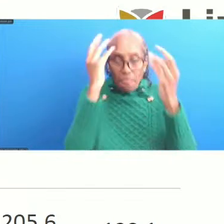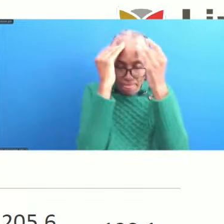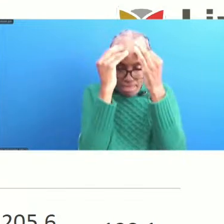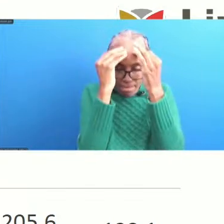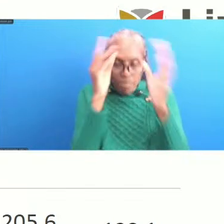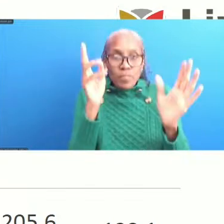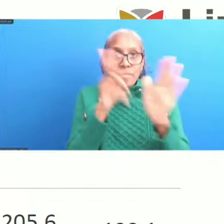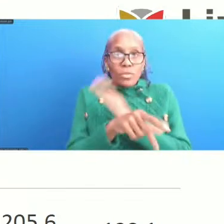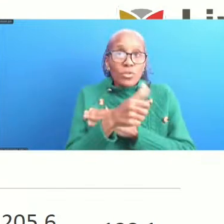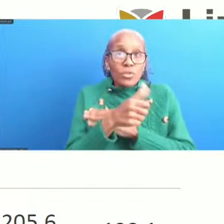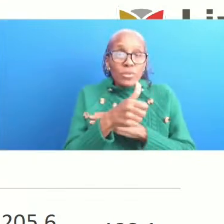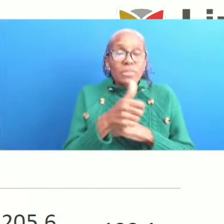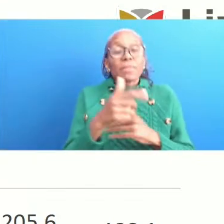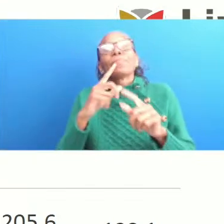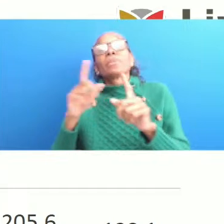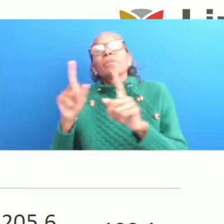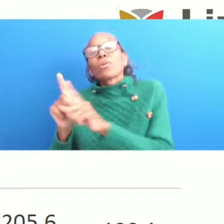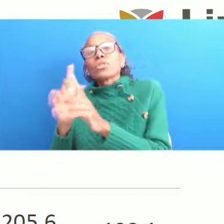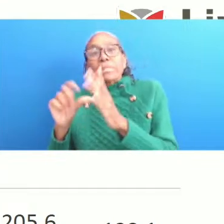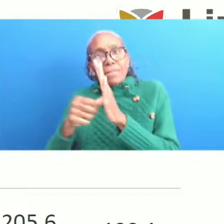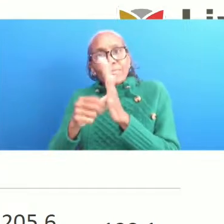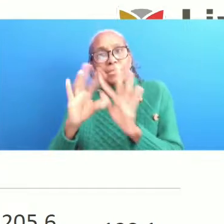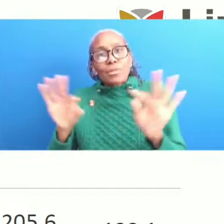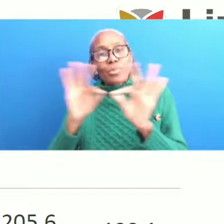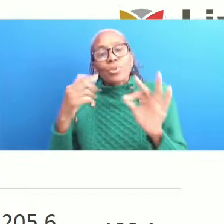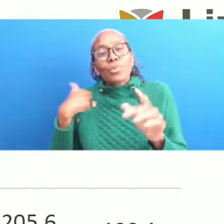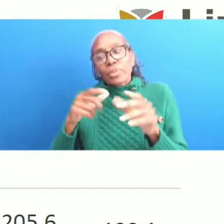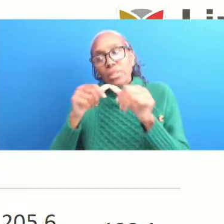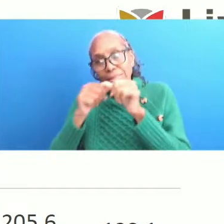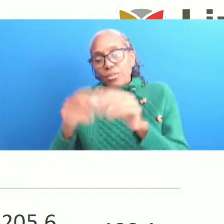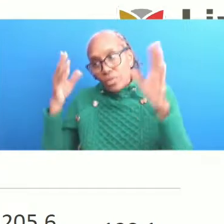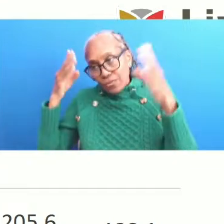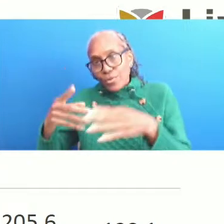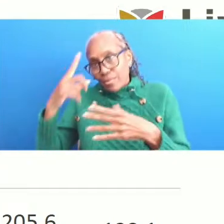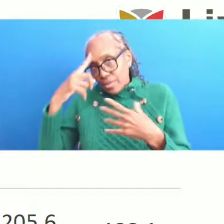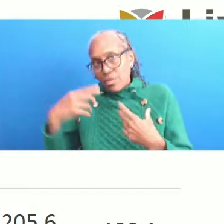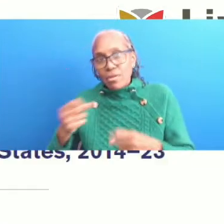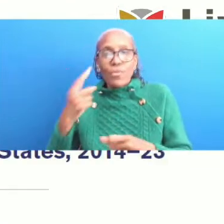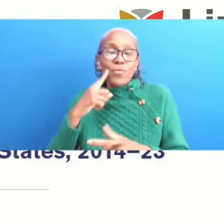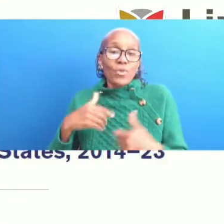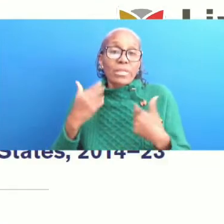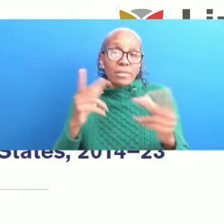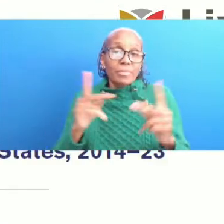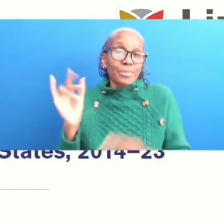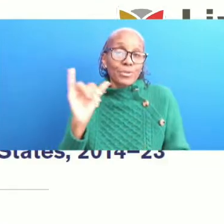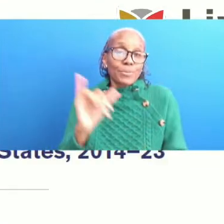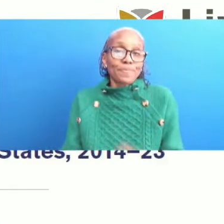MENTAL DISTRESS TO THE POINT OF SUICIDE IDEATION FURTHER JUST